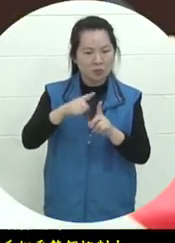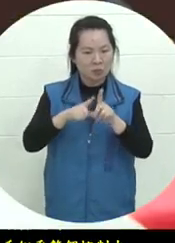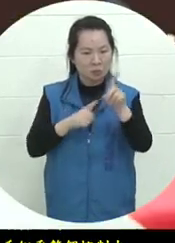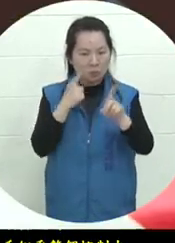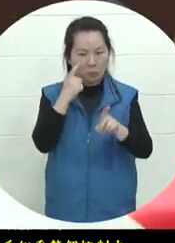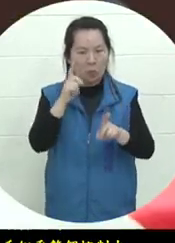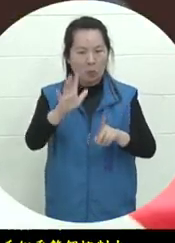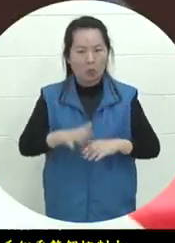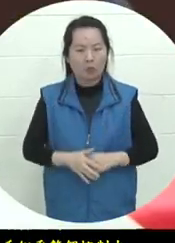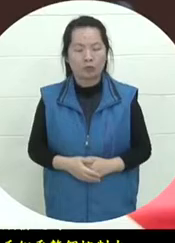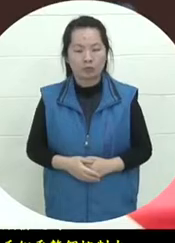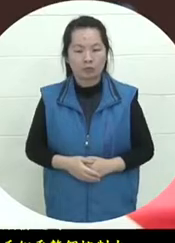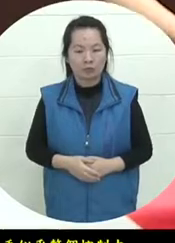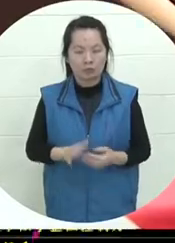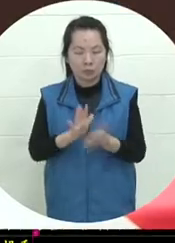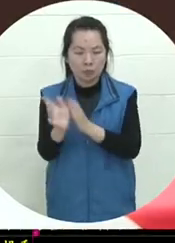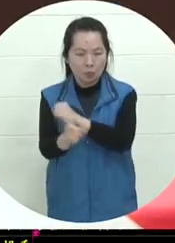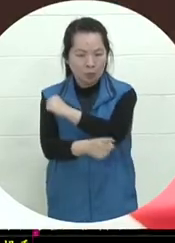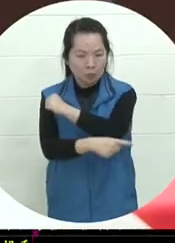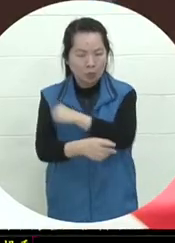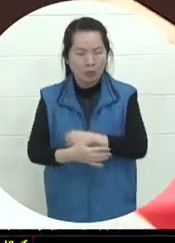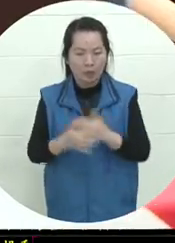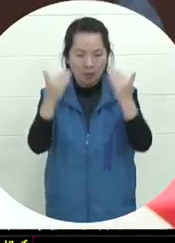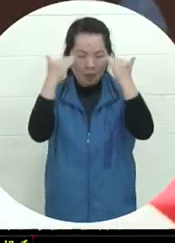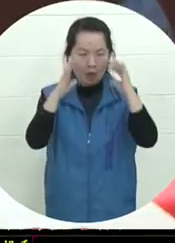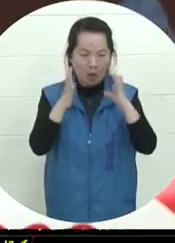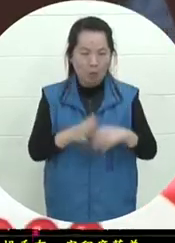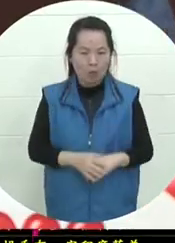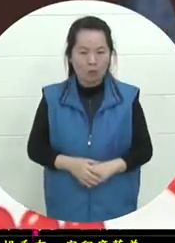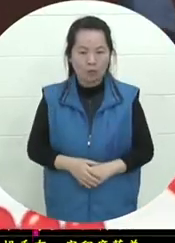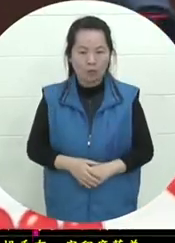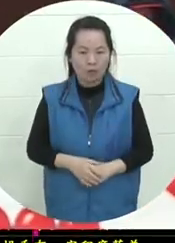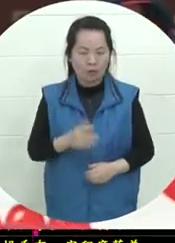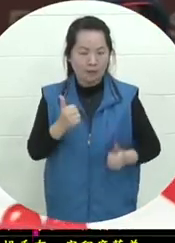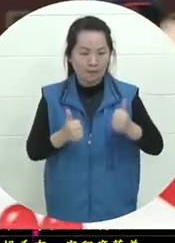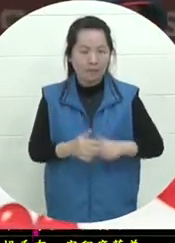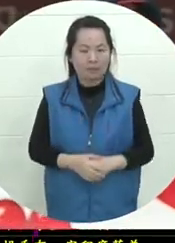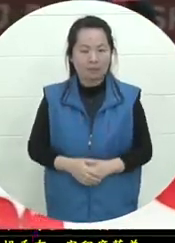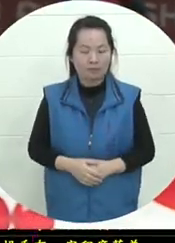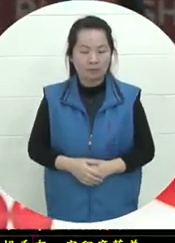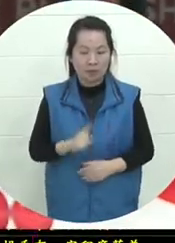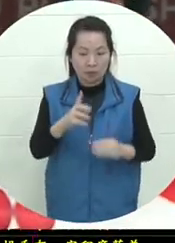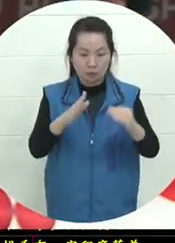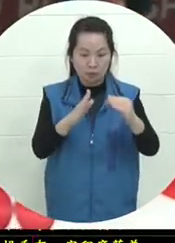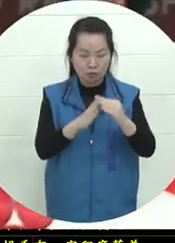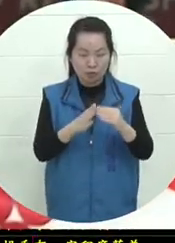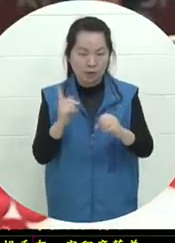a certain gap in the latter part of the game. It is a content that allows the Korean team to score a lot of points in a single game.